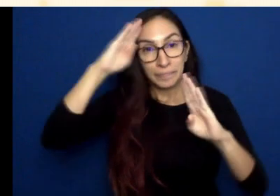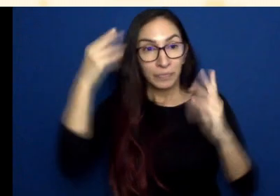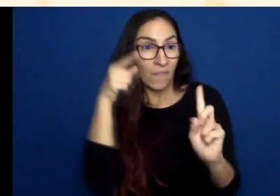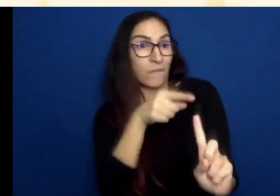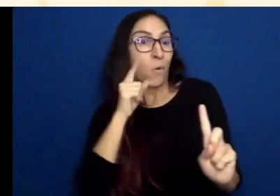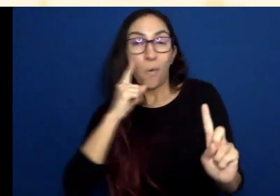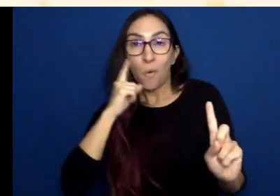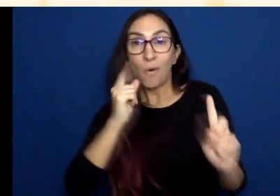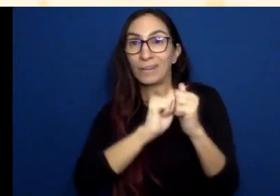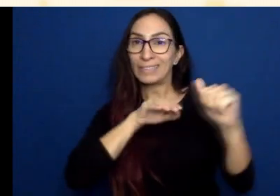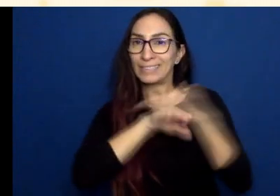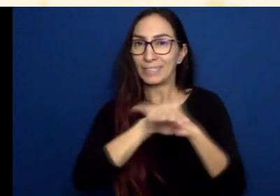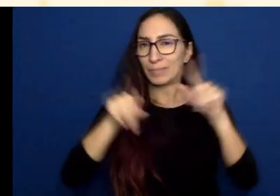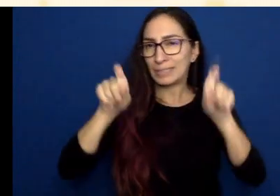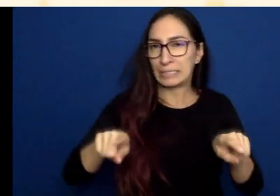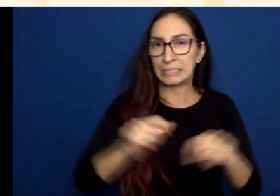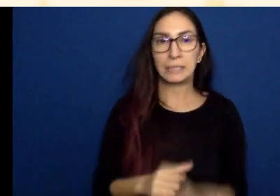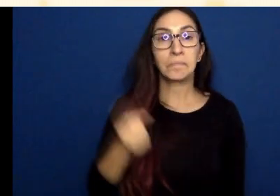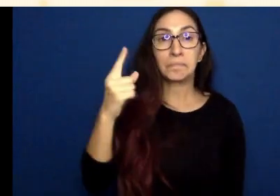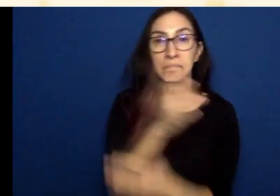So basically, to explain that, I need to explain